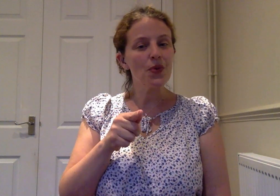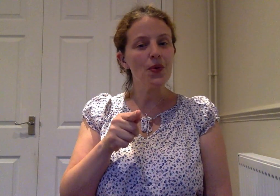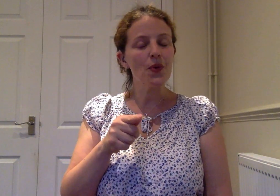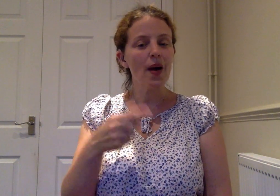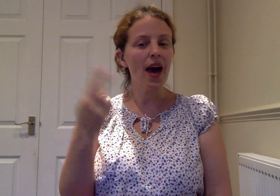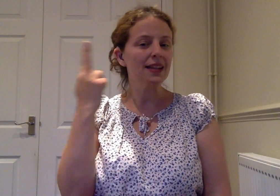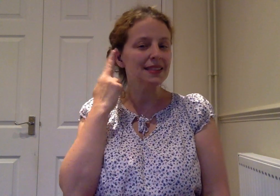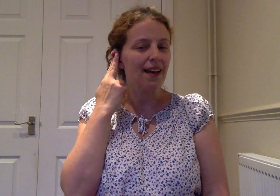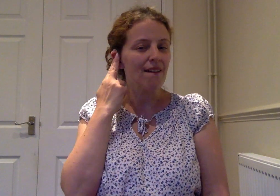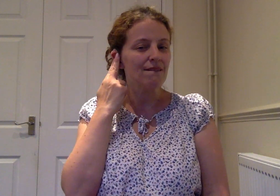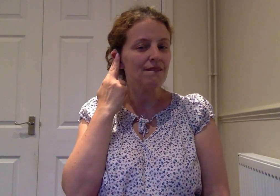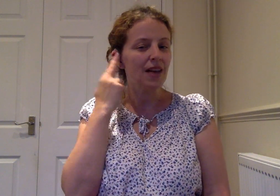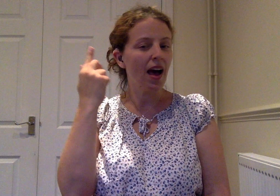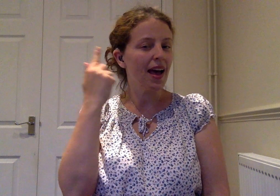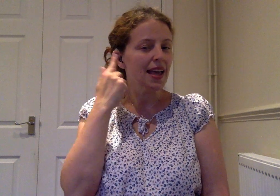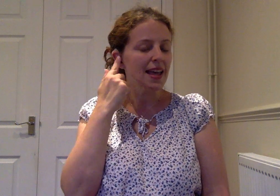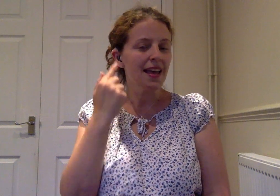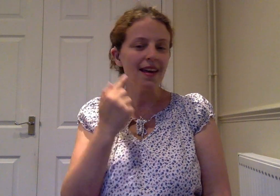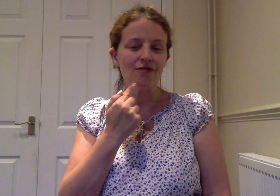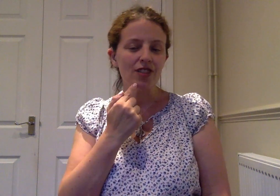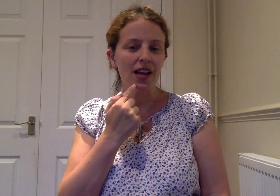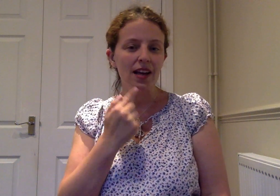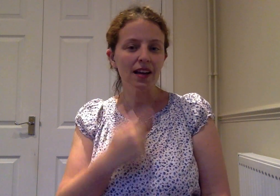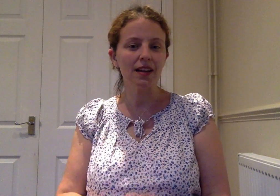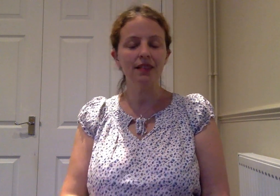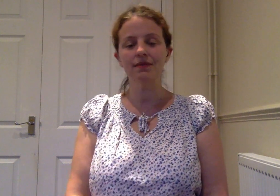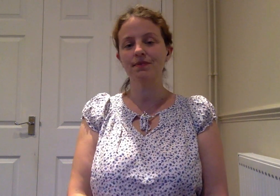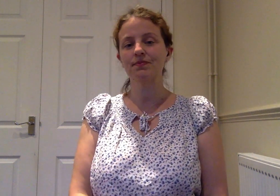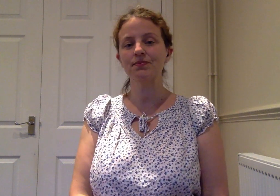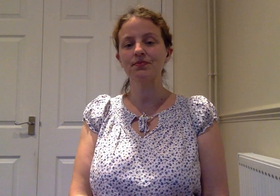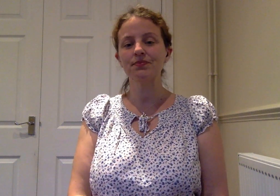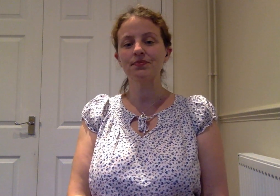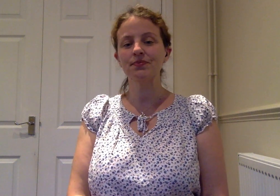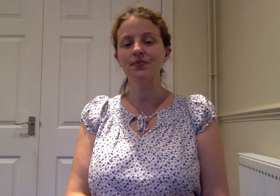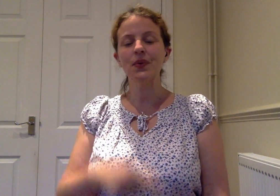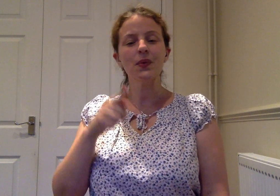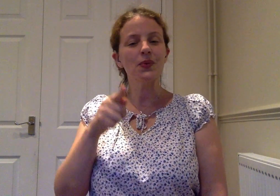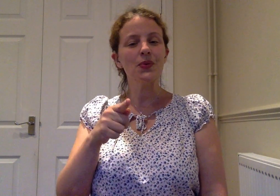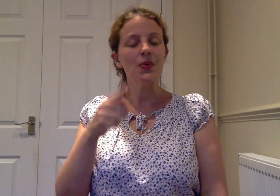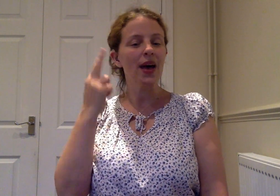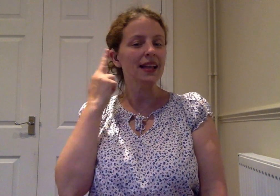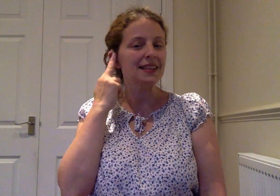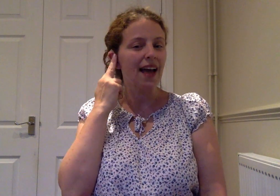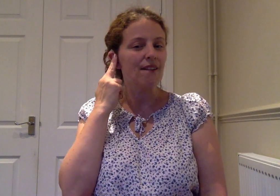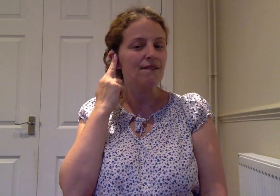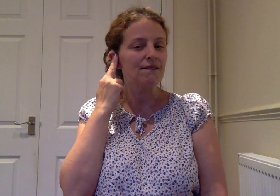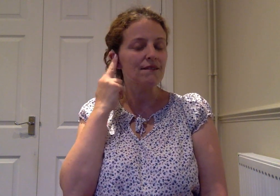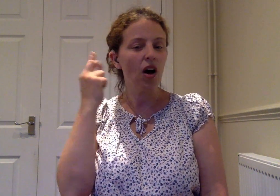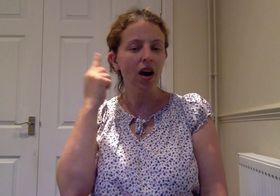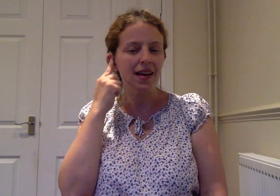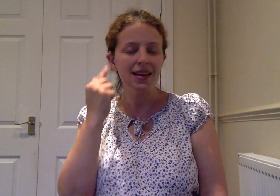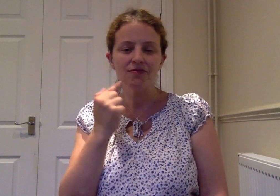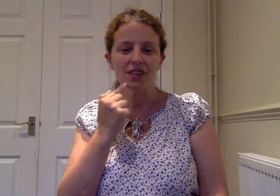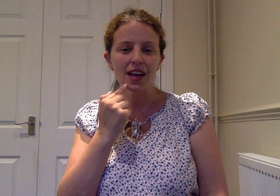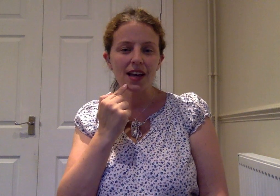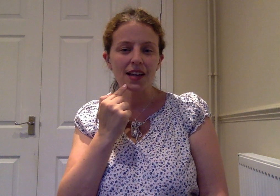You Deaf, hearing?